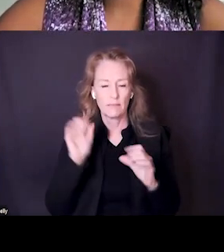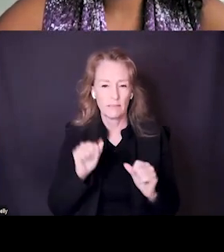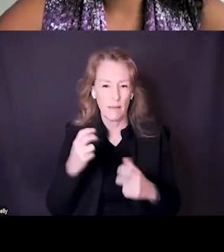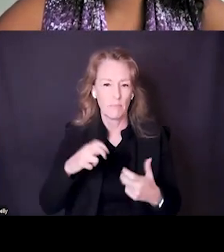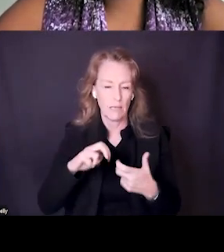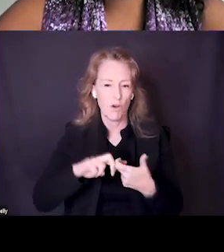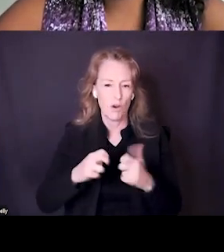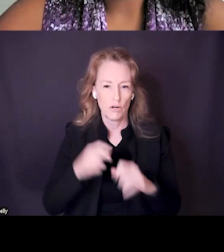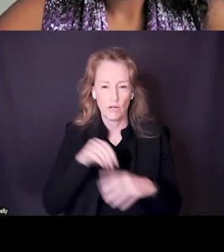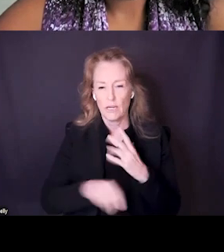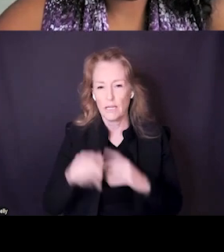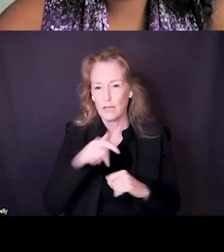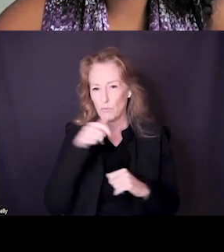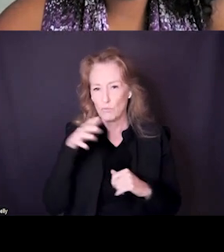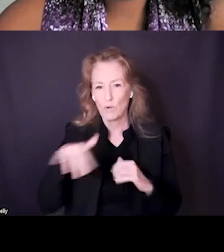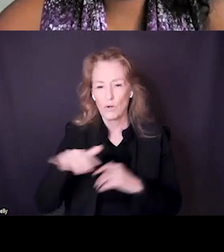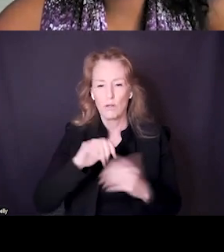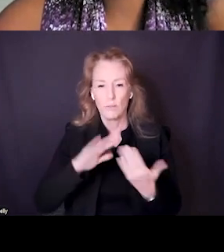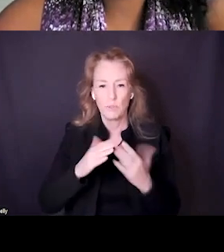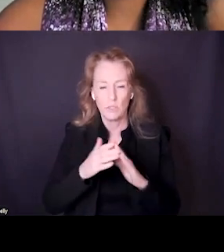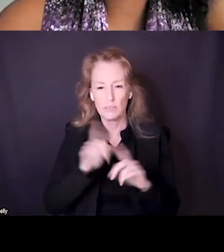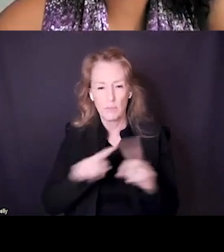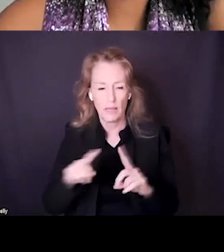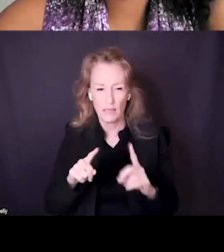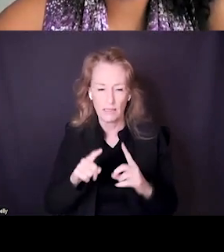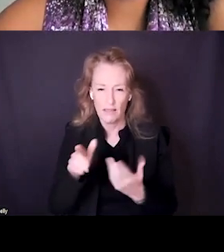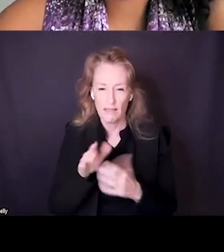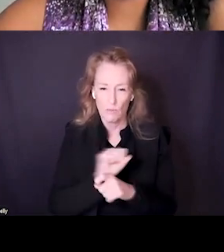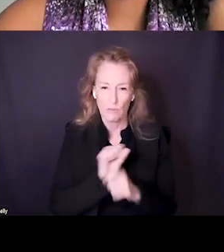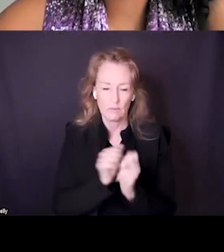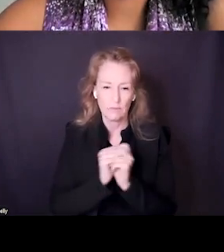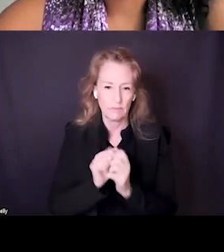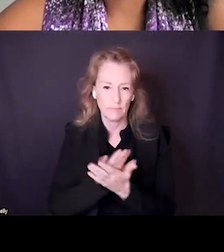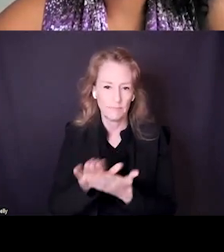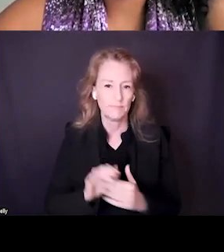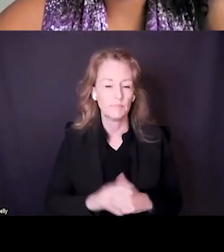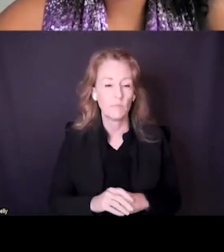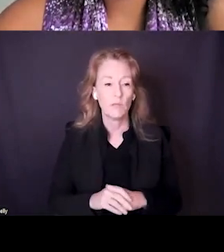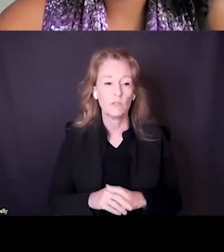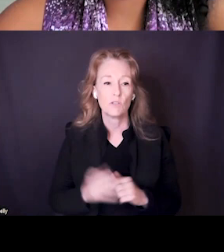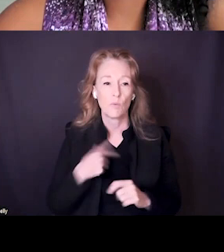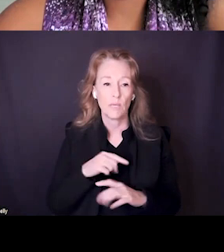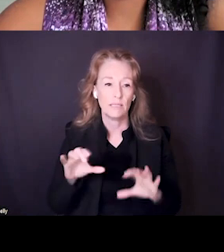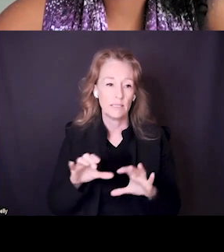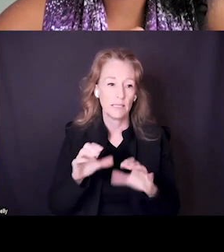SO I LOVE THIS SLIDE HERE. WE DID SOME MENTI METERS AND TALKED ABOUT HOW DO YOU FEEL ABOUT YOUR PLAN AND